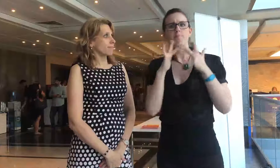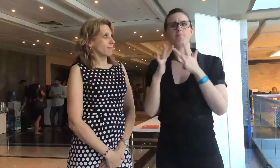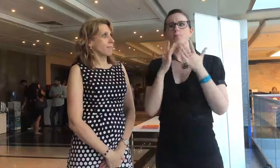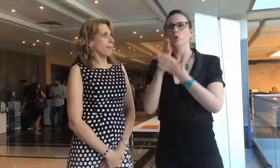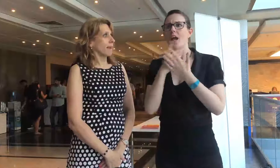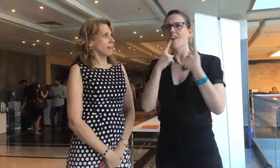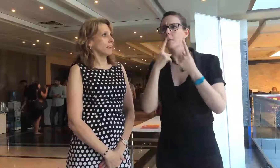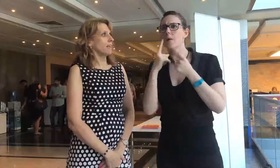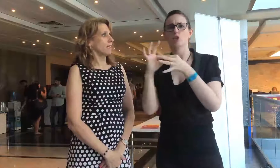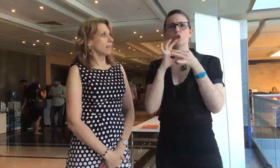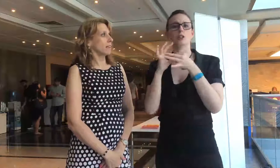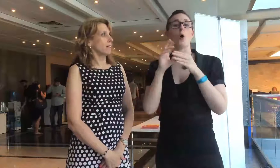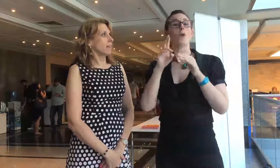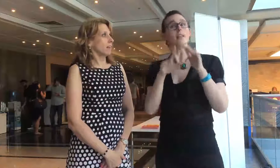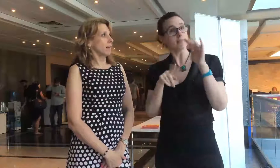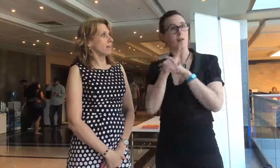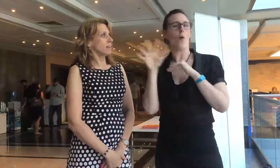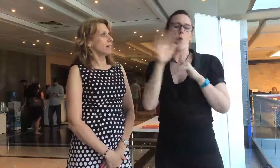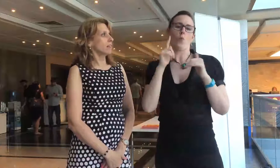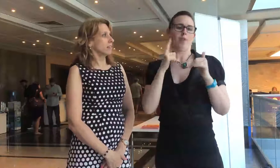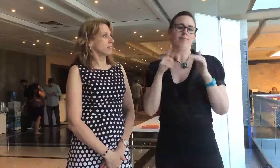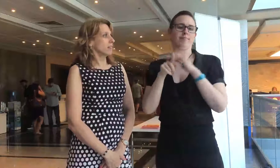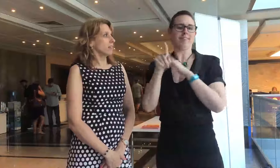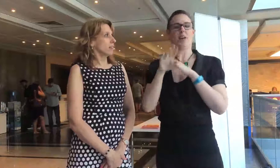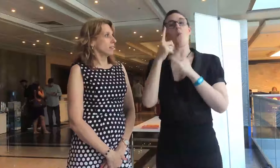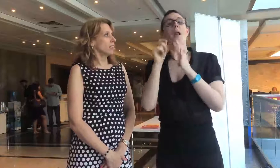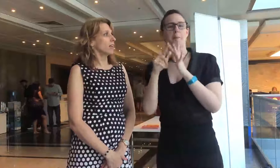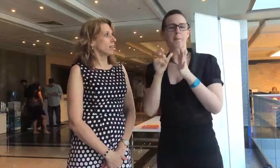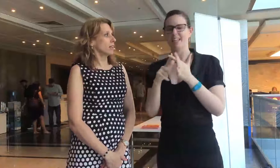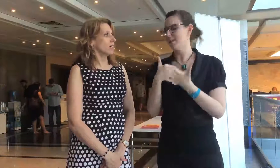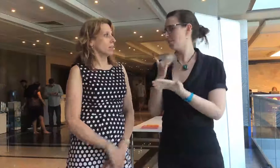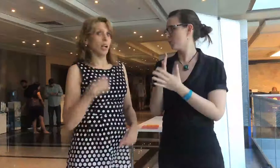Hopefully everyone will remain safe and leave in one piece. I might add, on a practical level